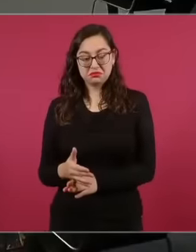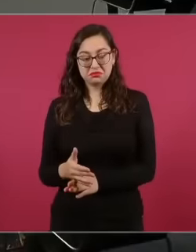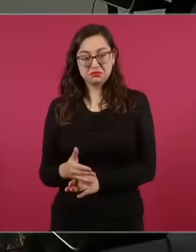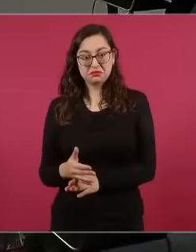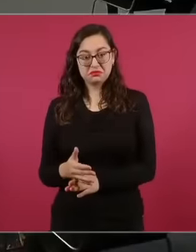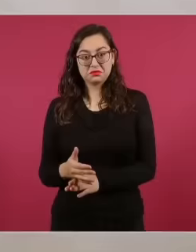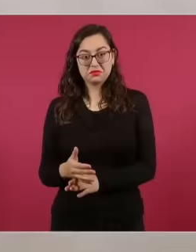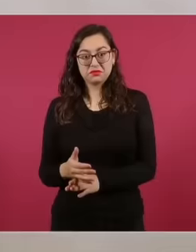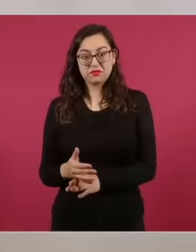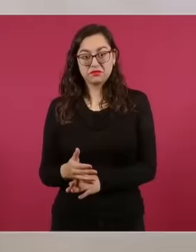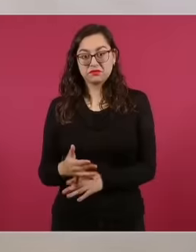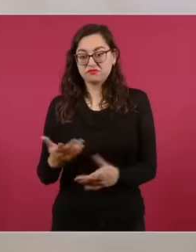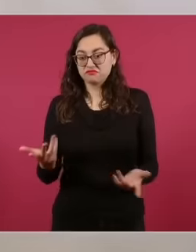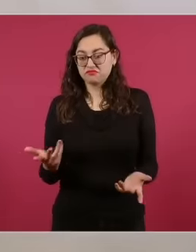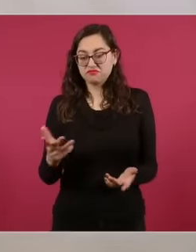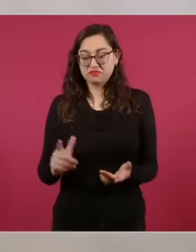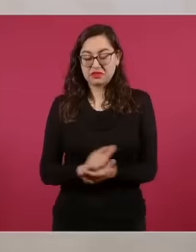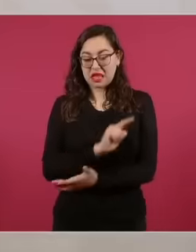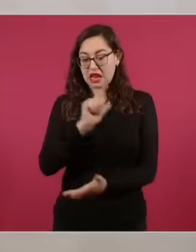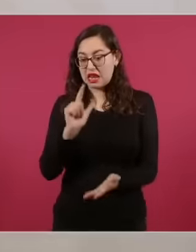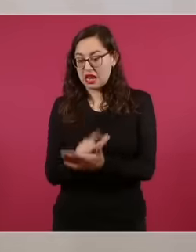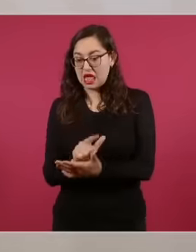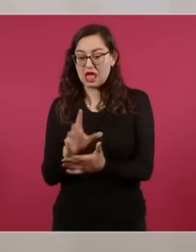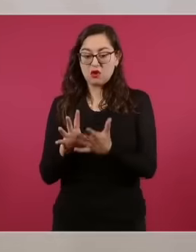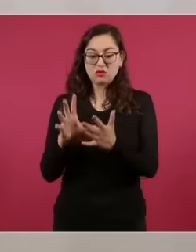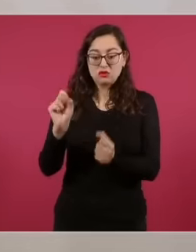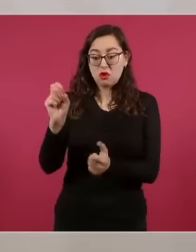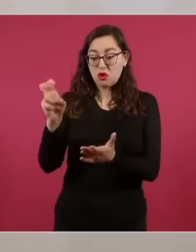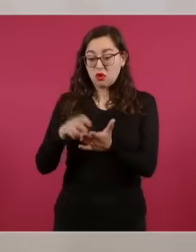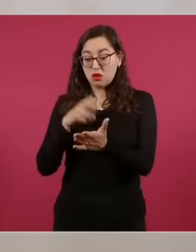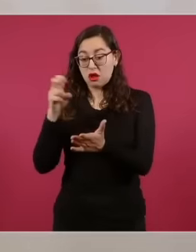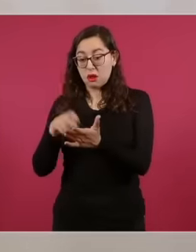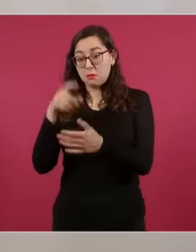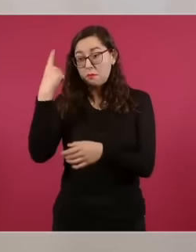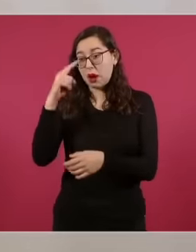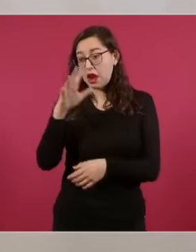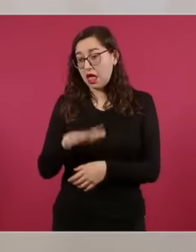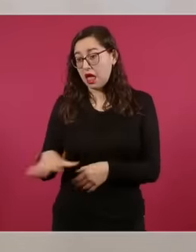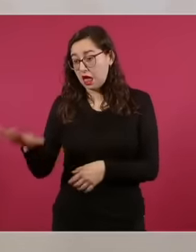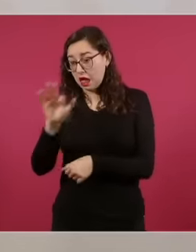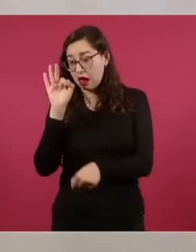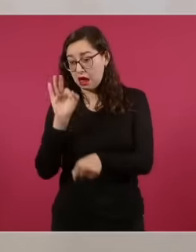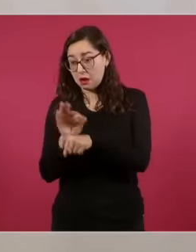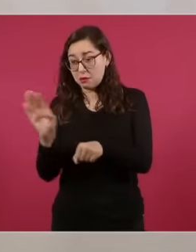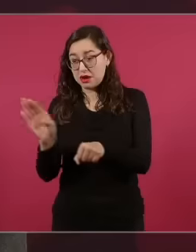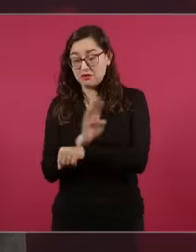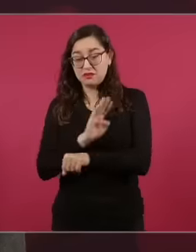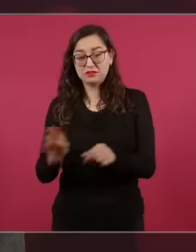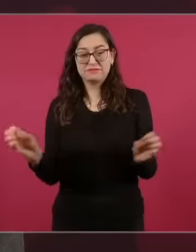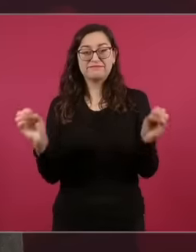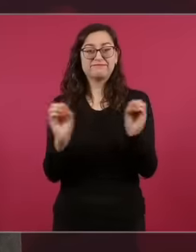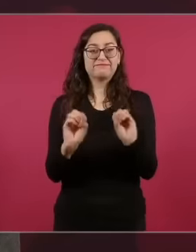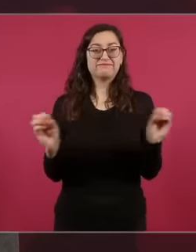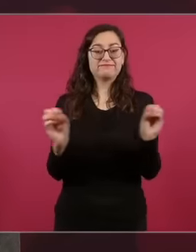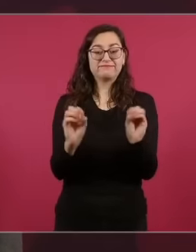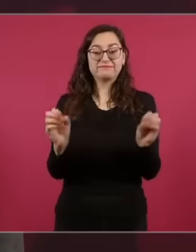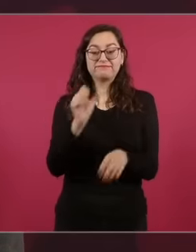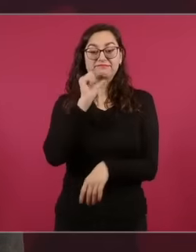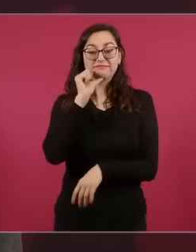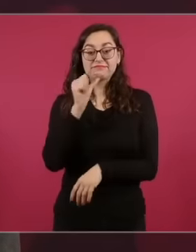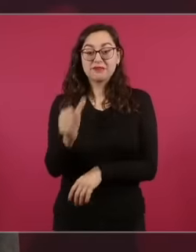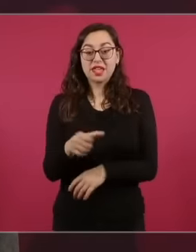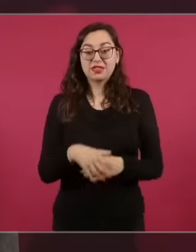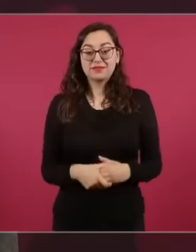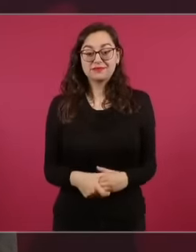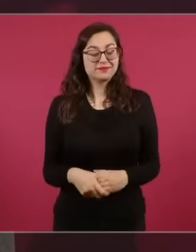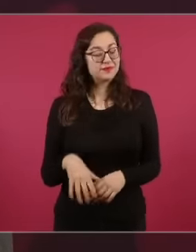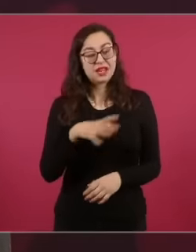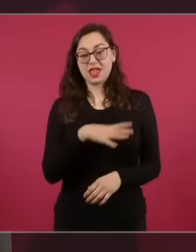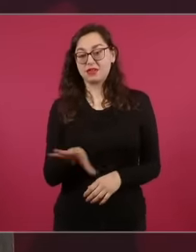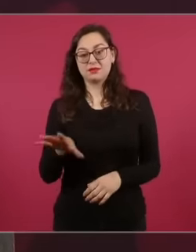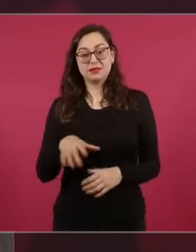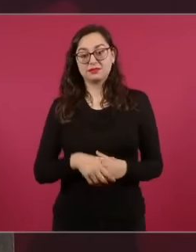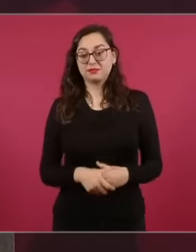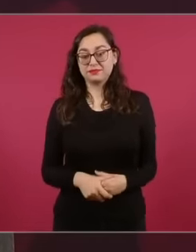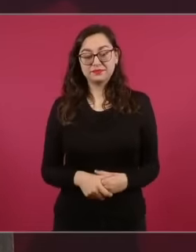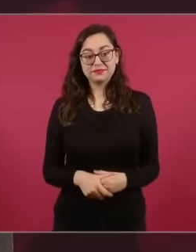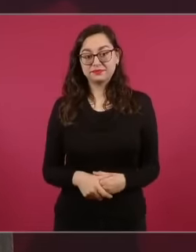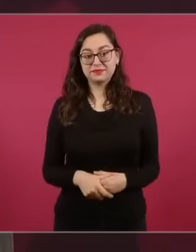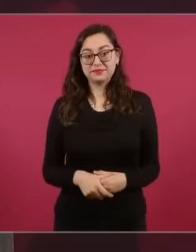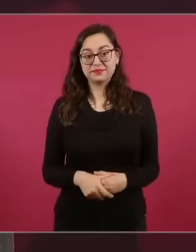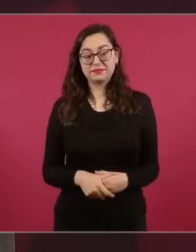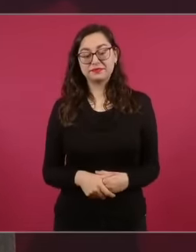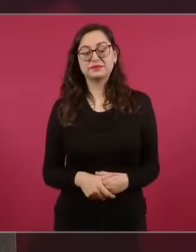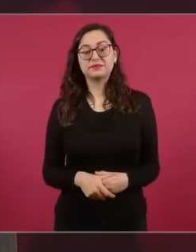approved a single reform to the Constitution For the benefit of the people, they dedicated themselves to